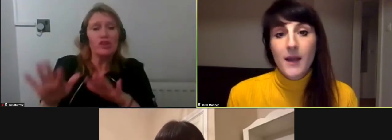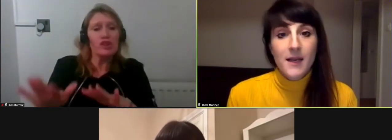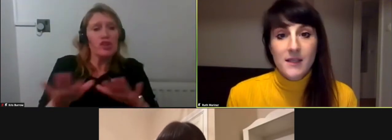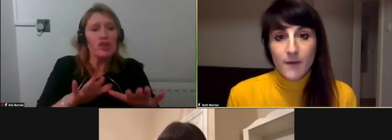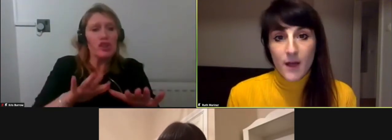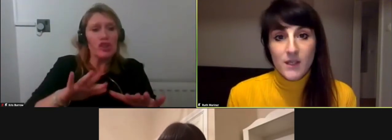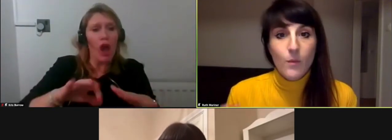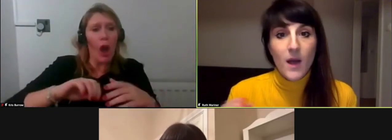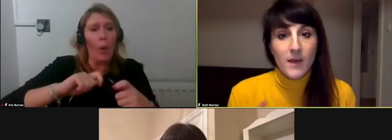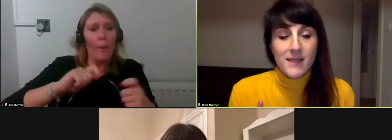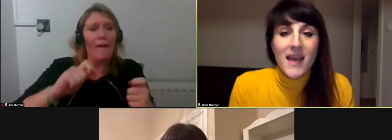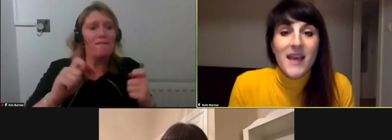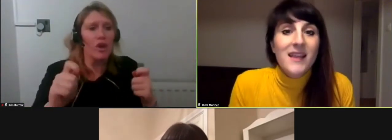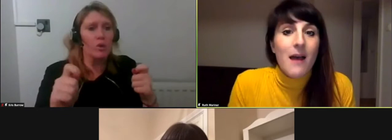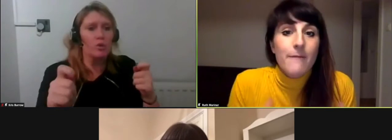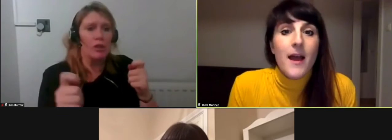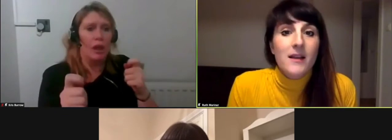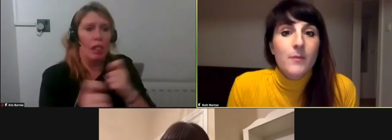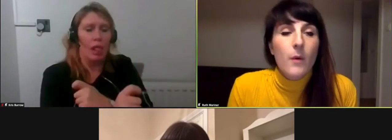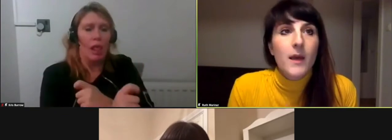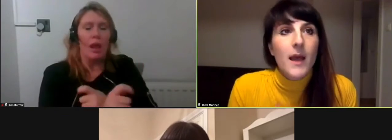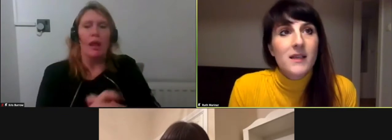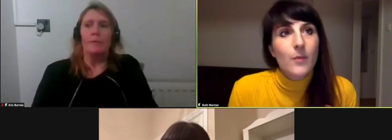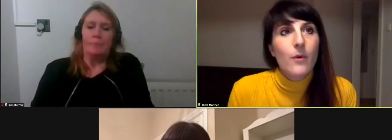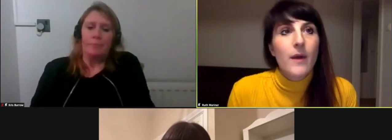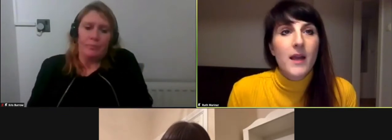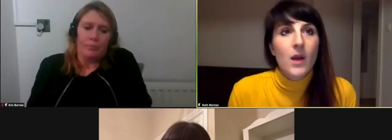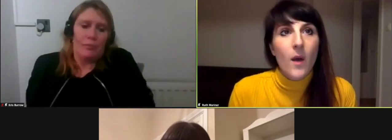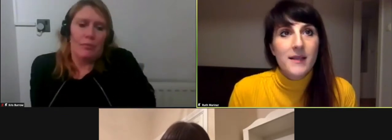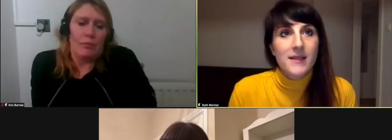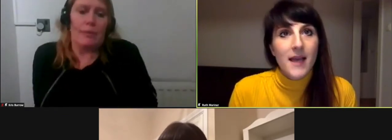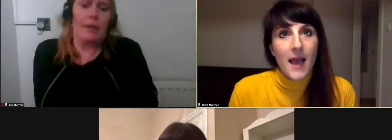magic realist version where we take that fact that we explore it in quite a, yeah,